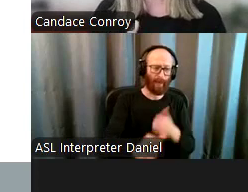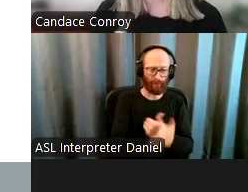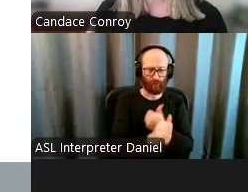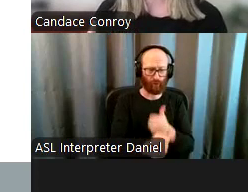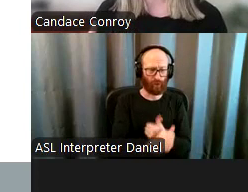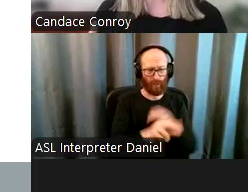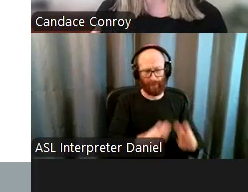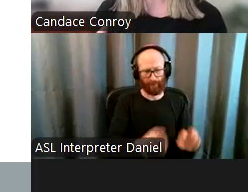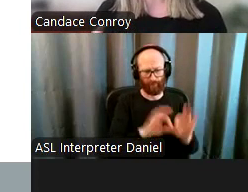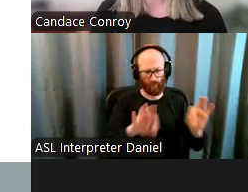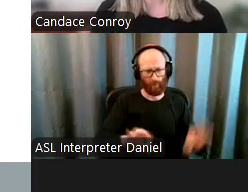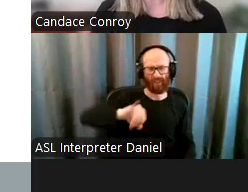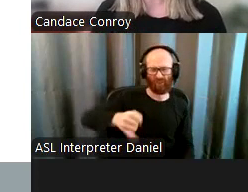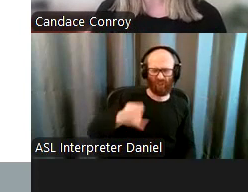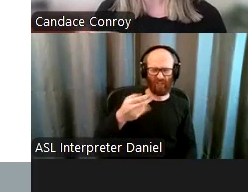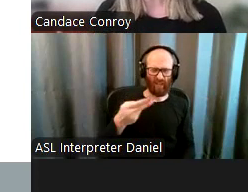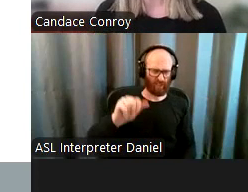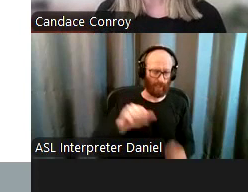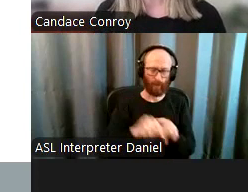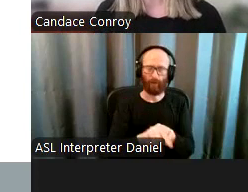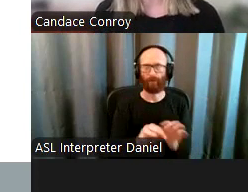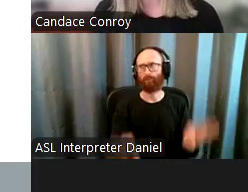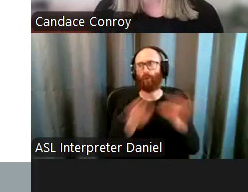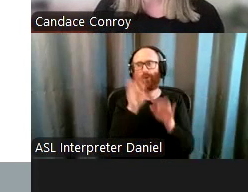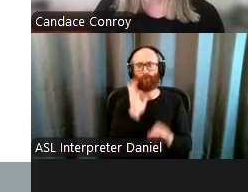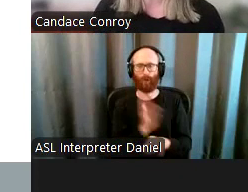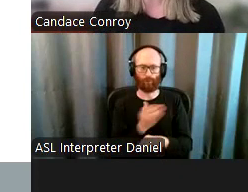huge in our industry. This is important. You need to know how to do this. So here's an example of